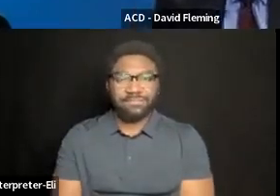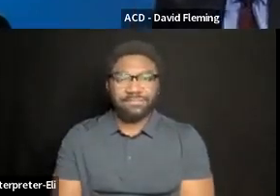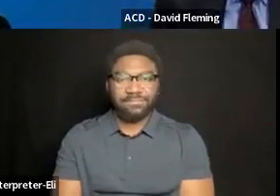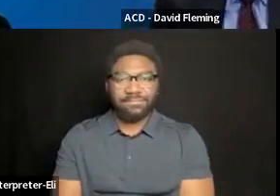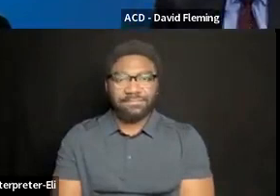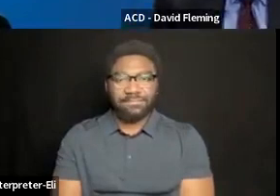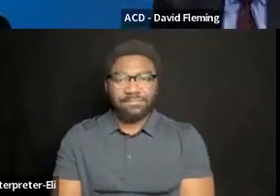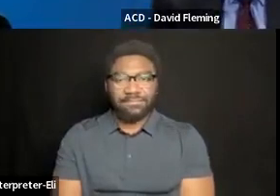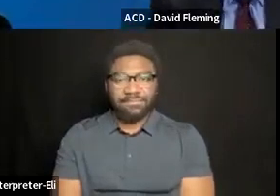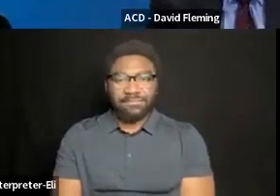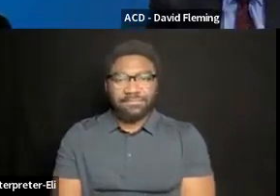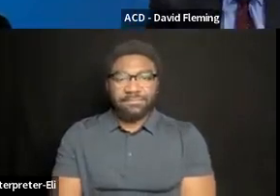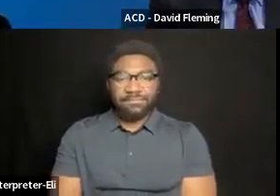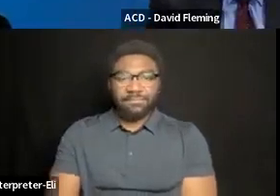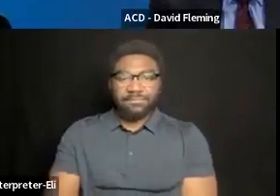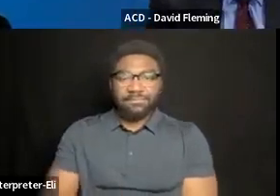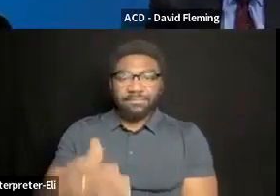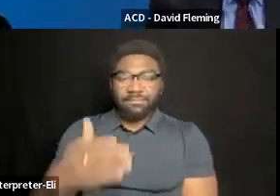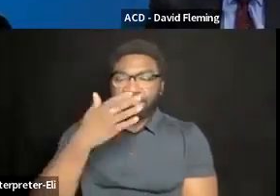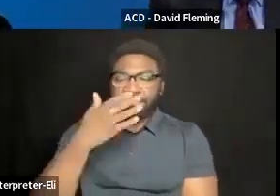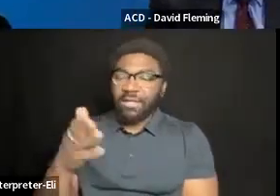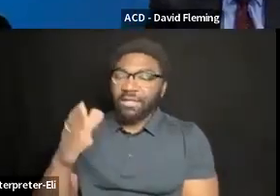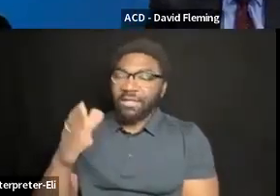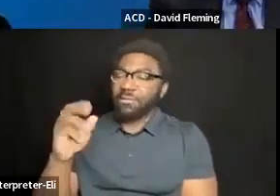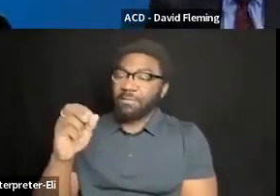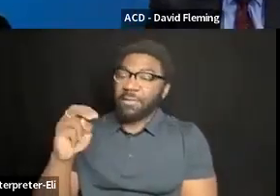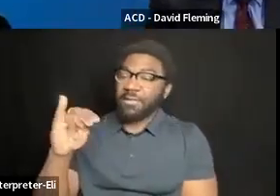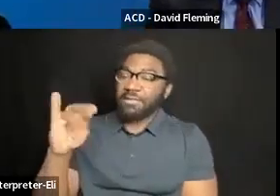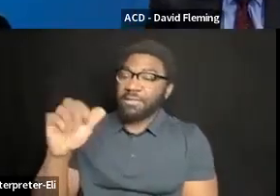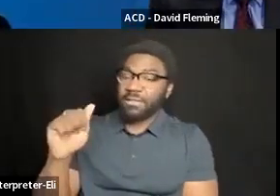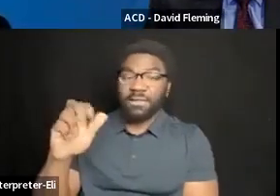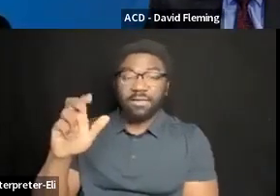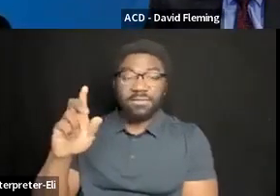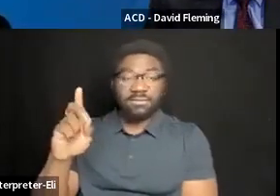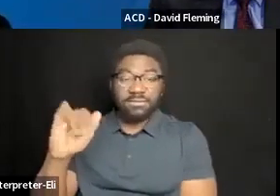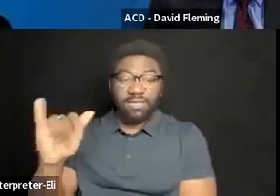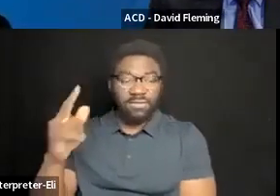Okay, thanks, Monica and Daniel. I think we'll go ahead, we've got some great input.